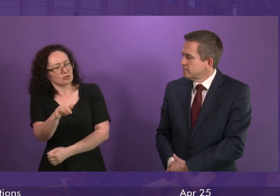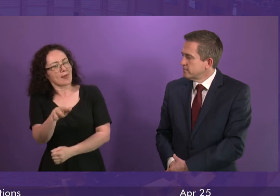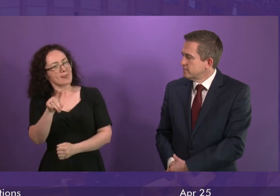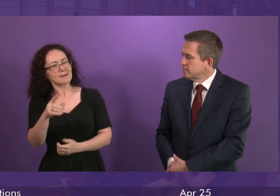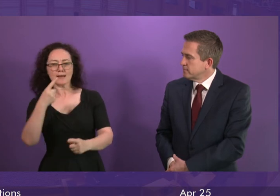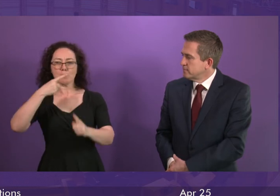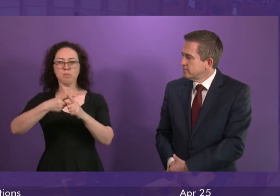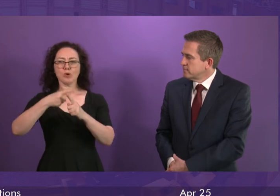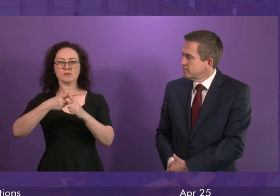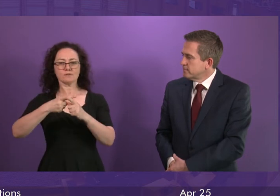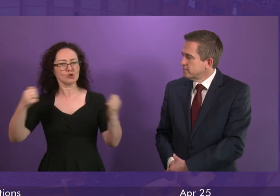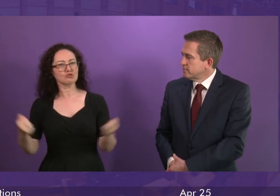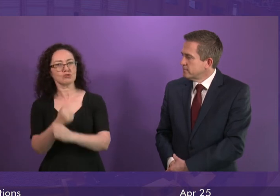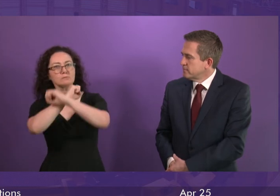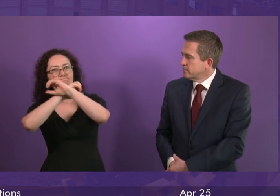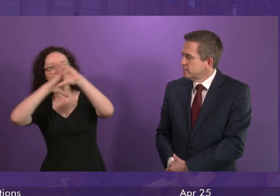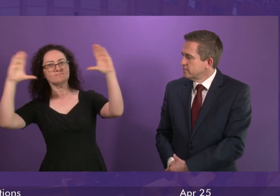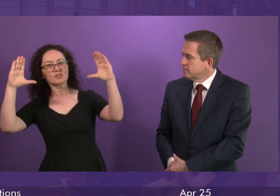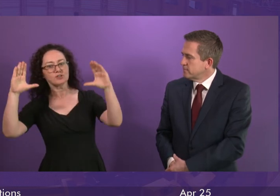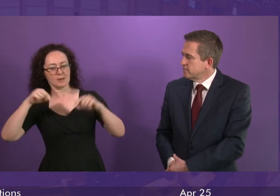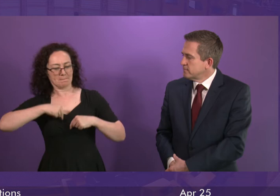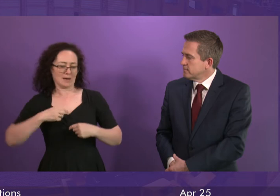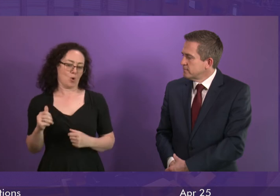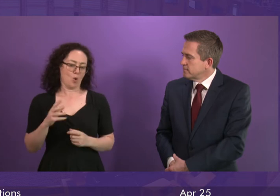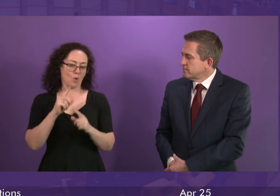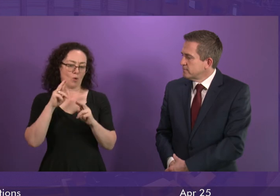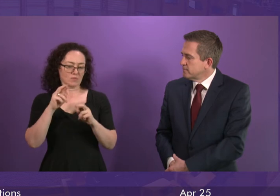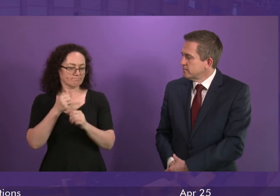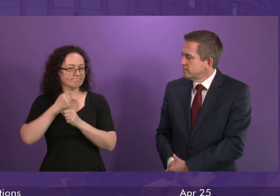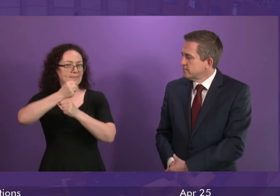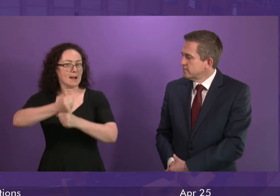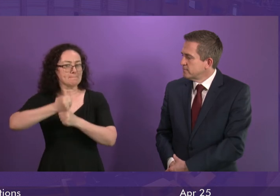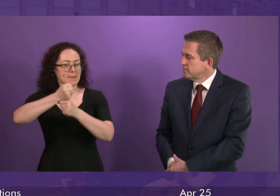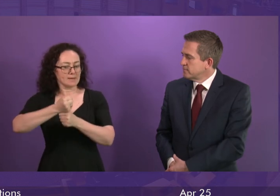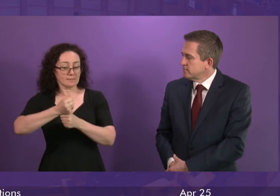vision that I look forward to campaigning on the next time—within this session of